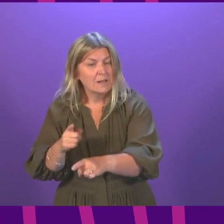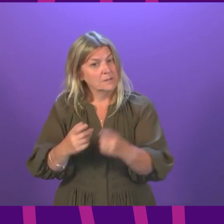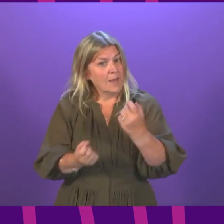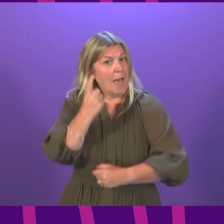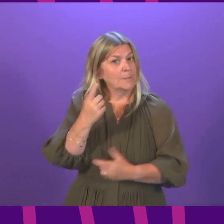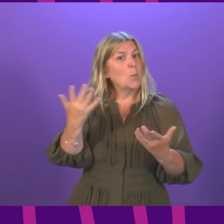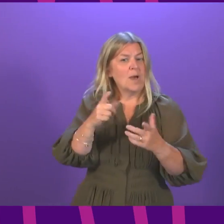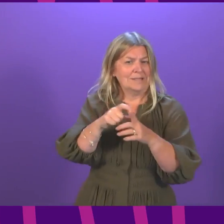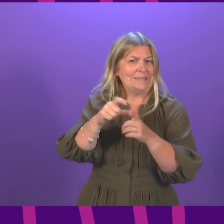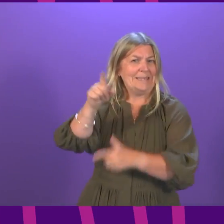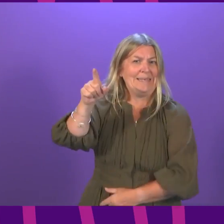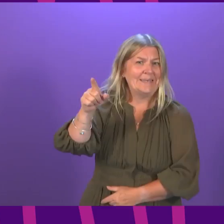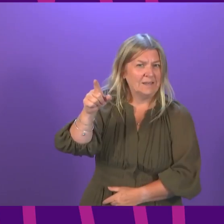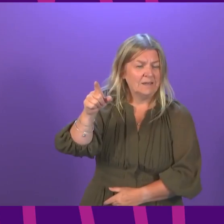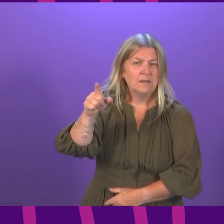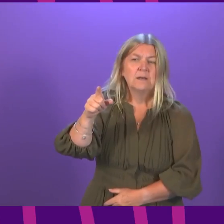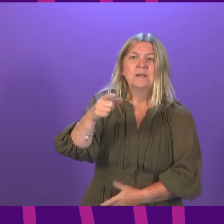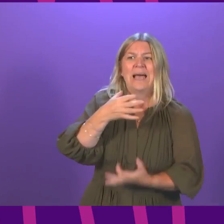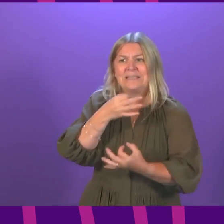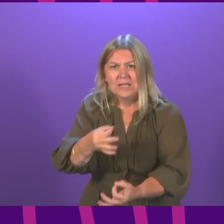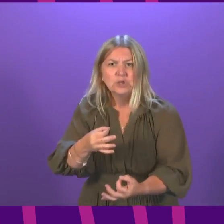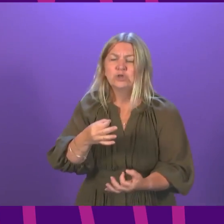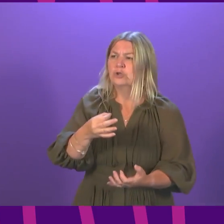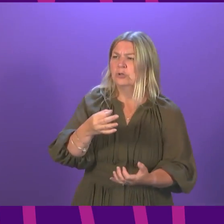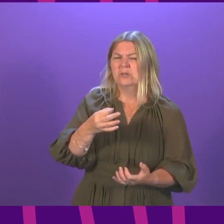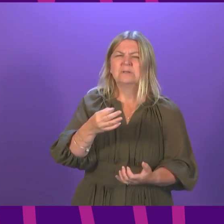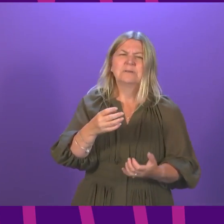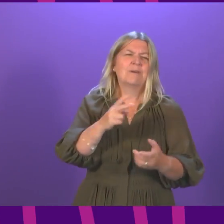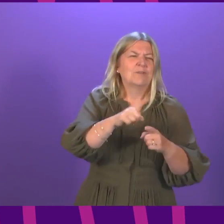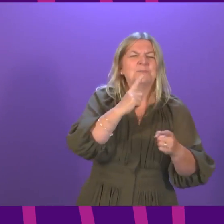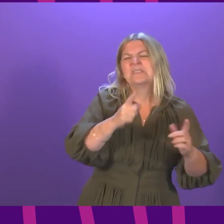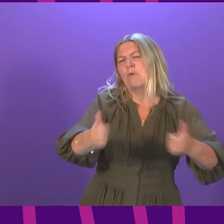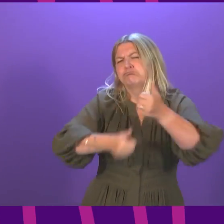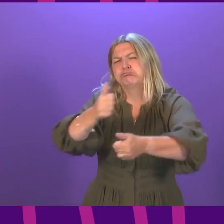to maintain stable lives, and it has been praised by the First Minister. Will the minister